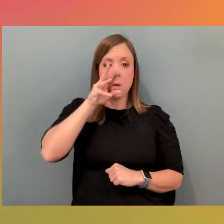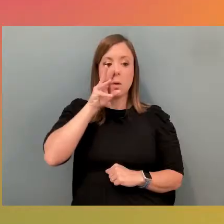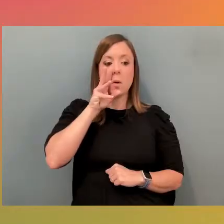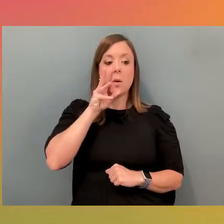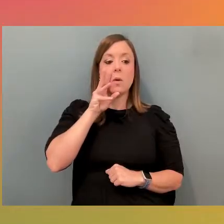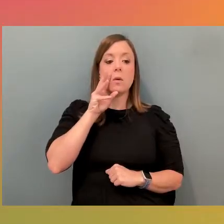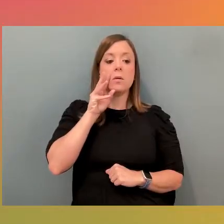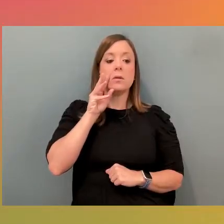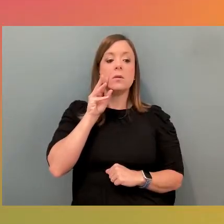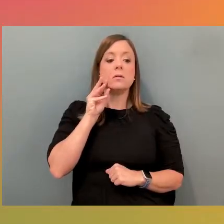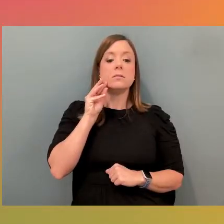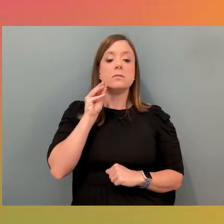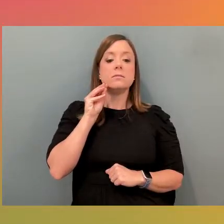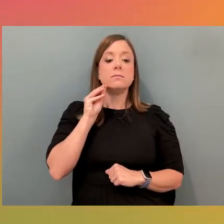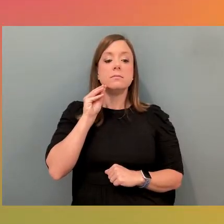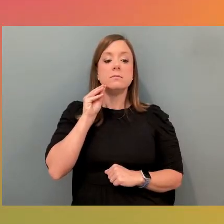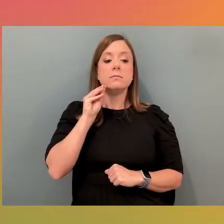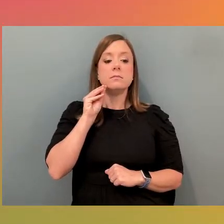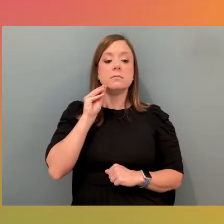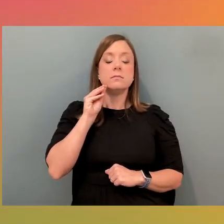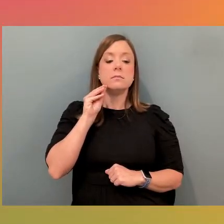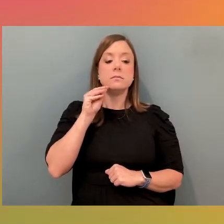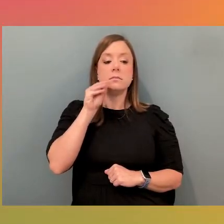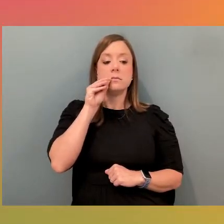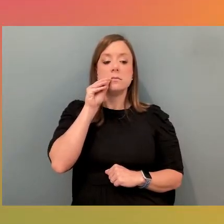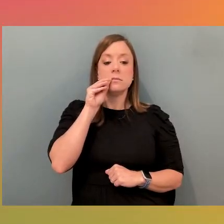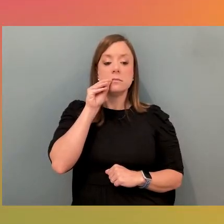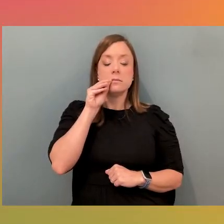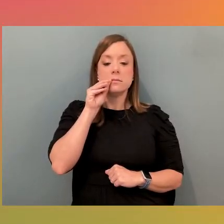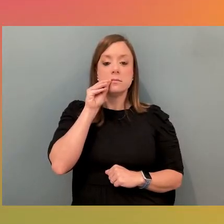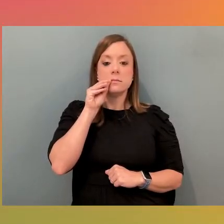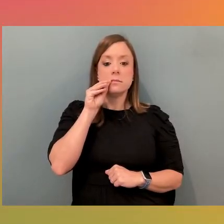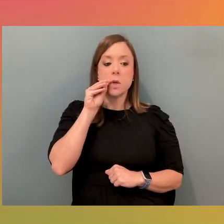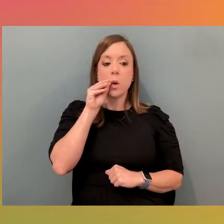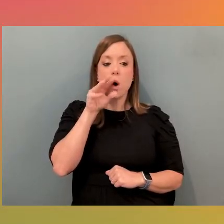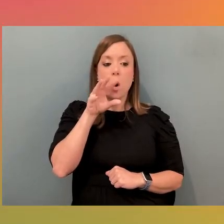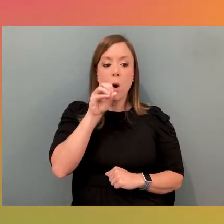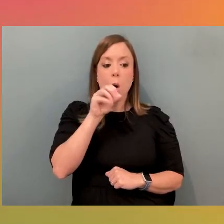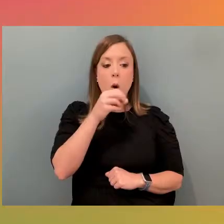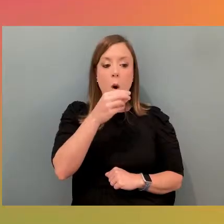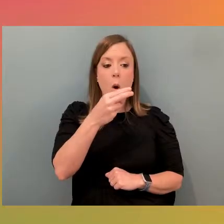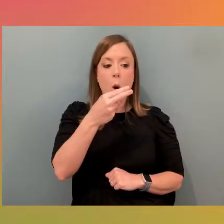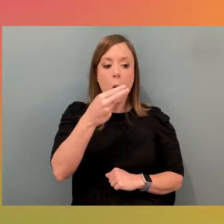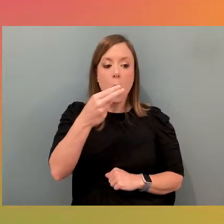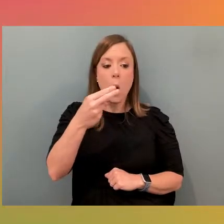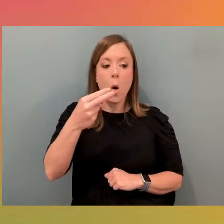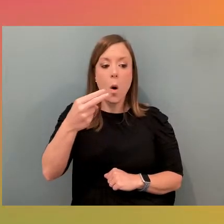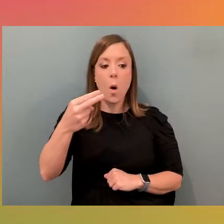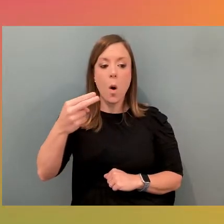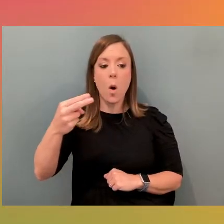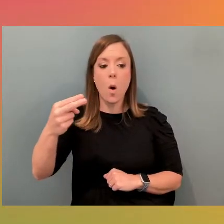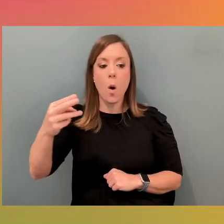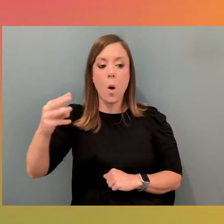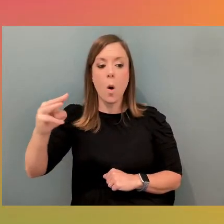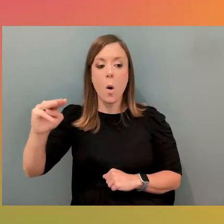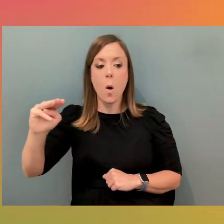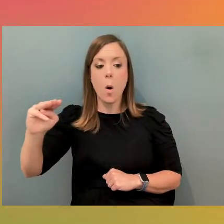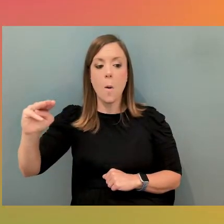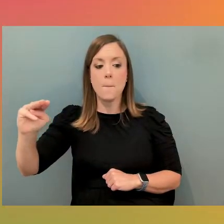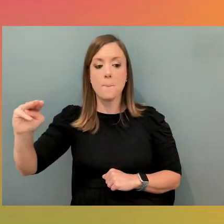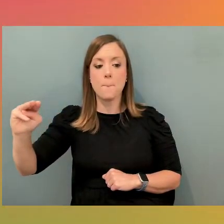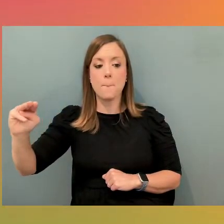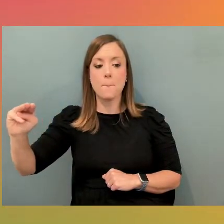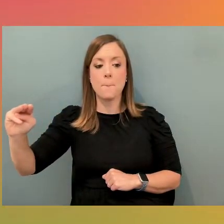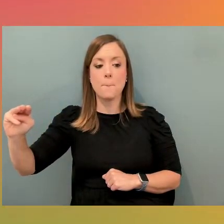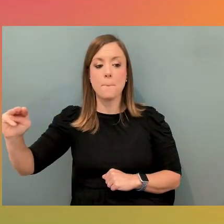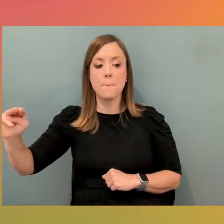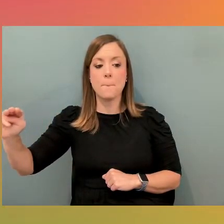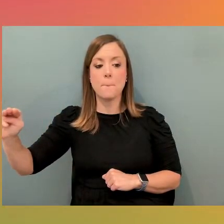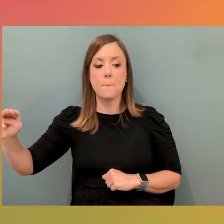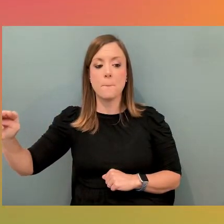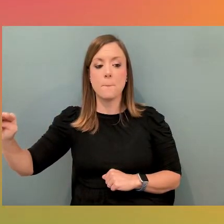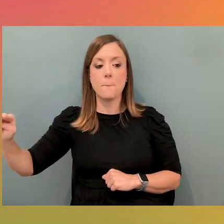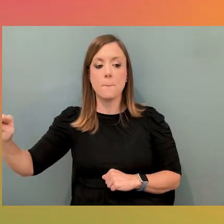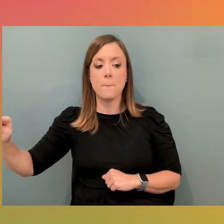OM.